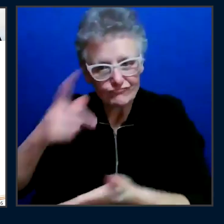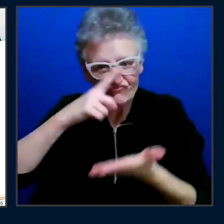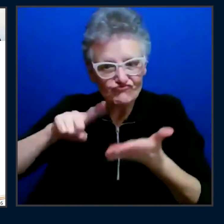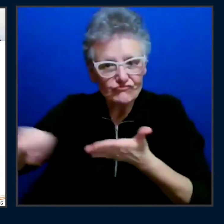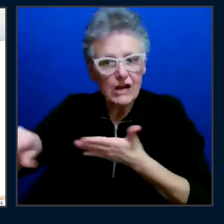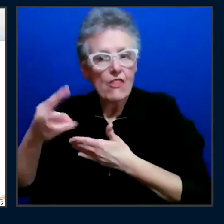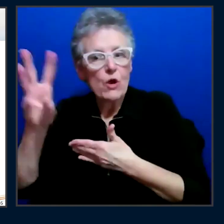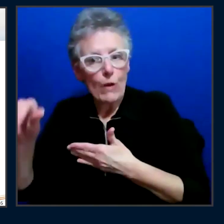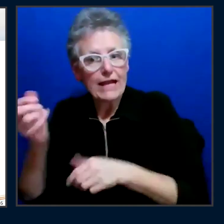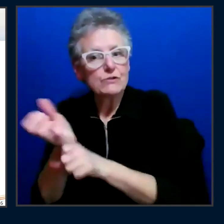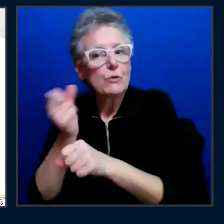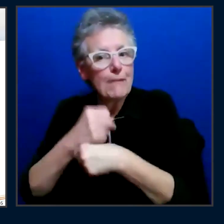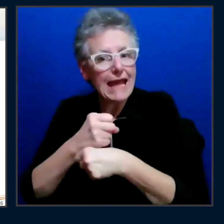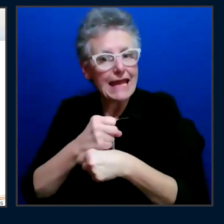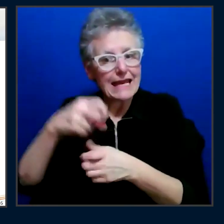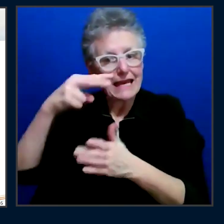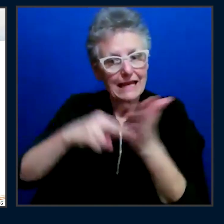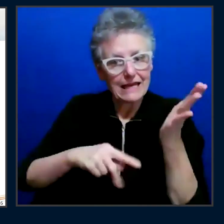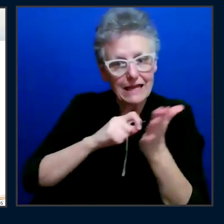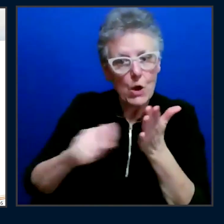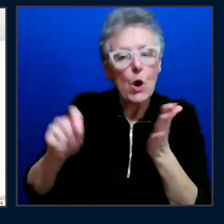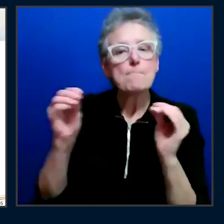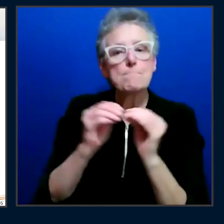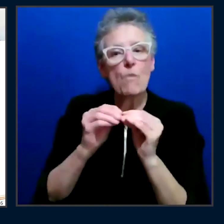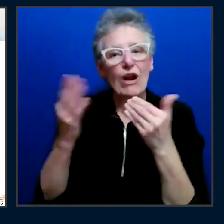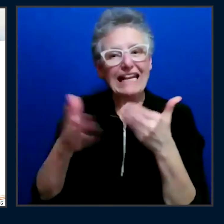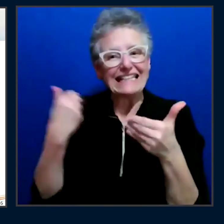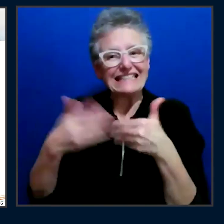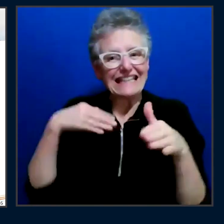and explore other ways to make literacy more accessible